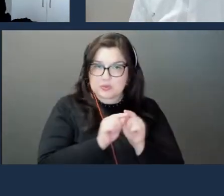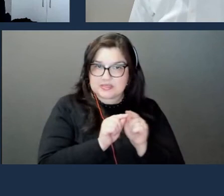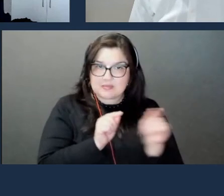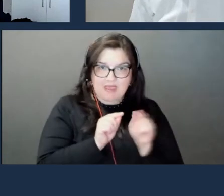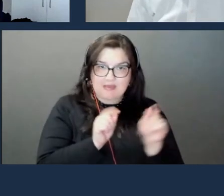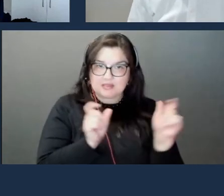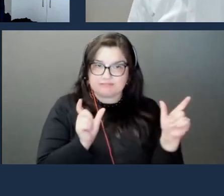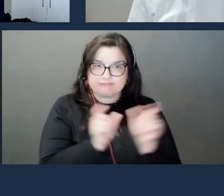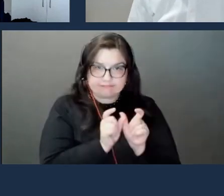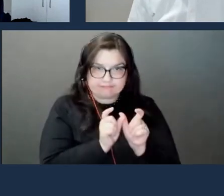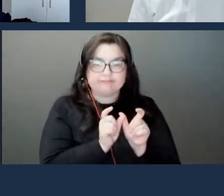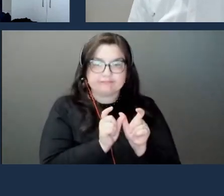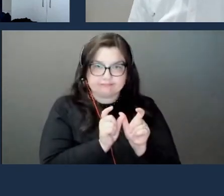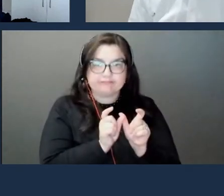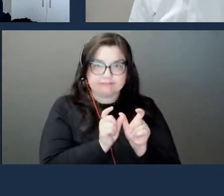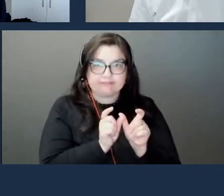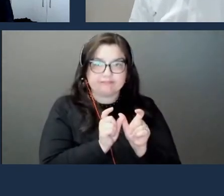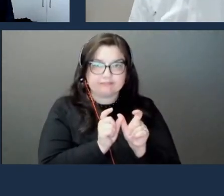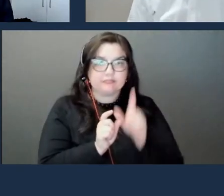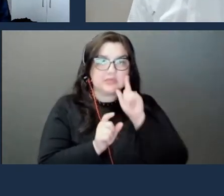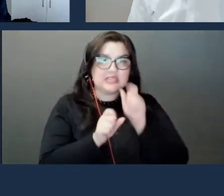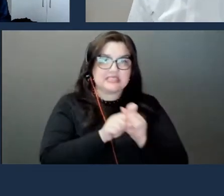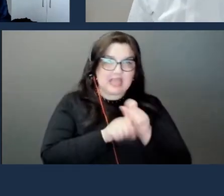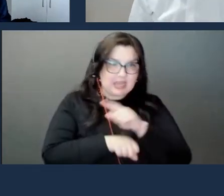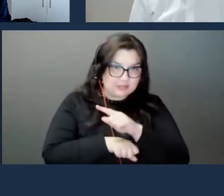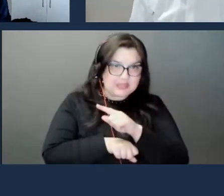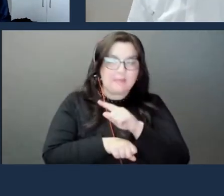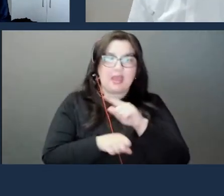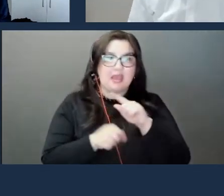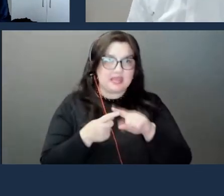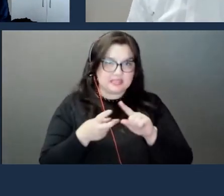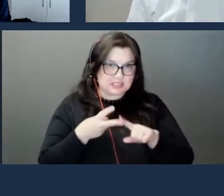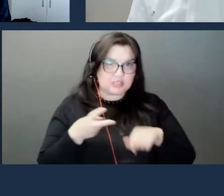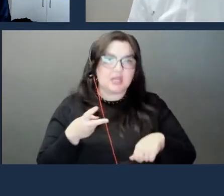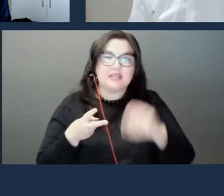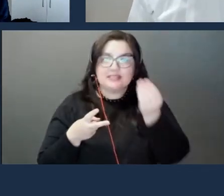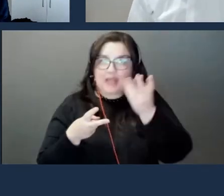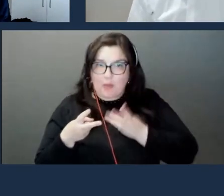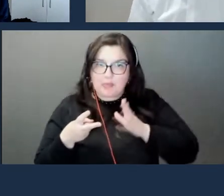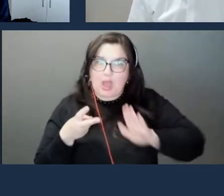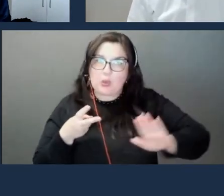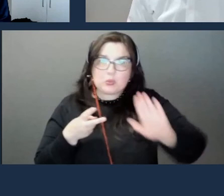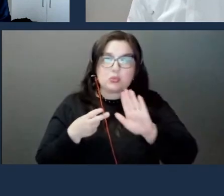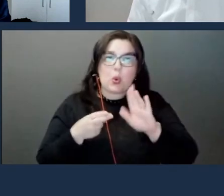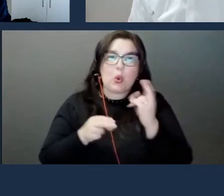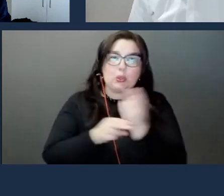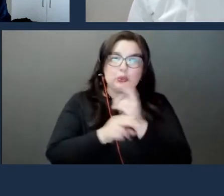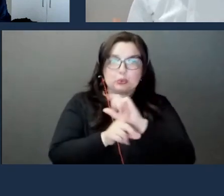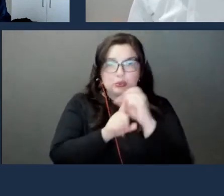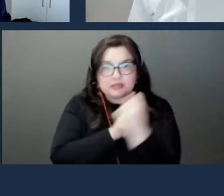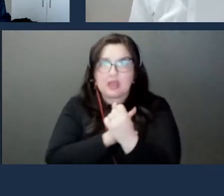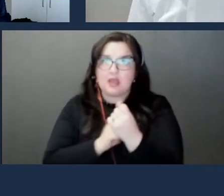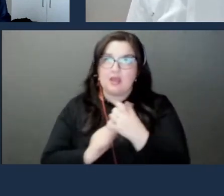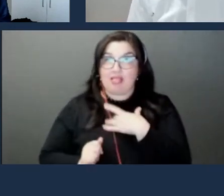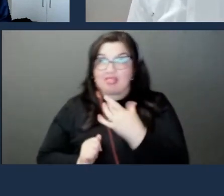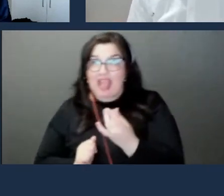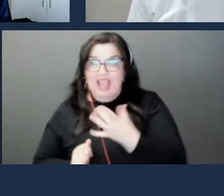So yeah, hit me up there, send me a message. Tell me about your use case. Tell me what you like about this, tell me what you don't like about it,